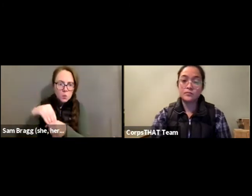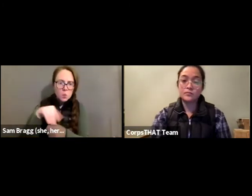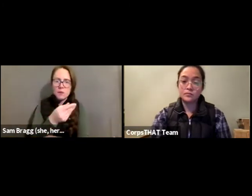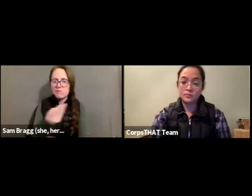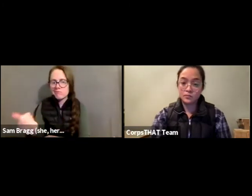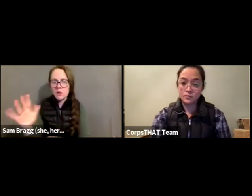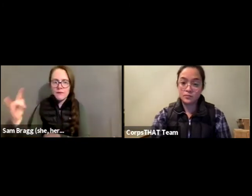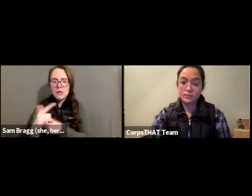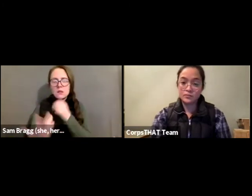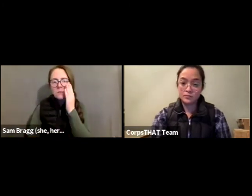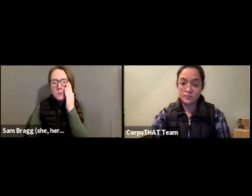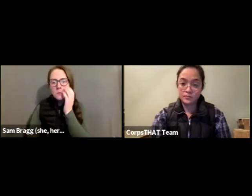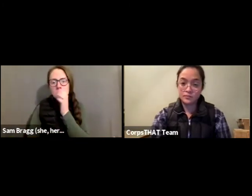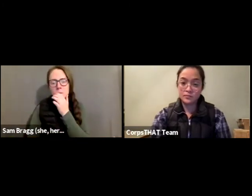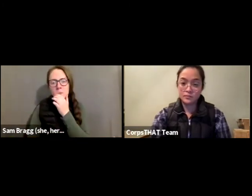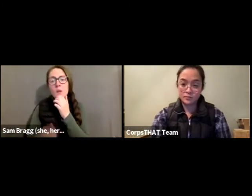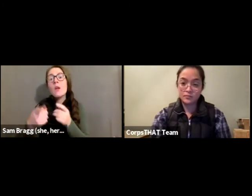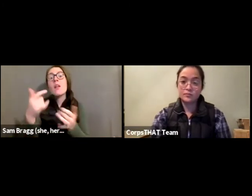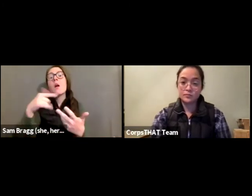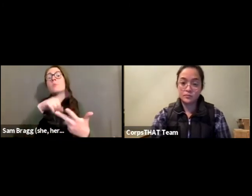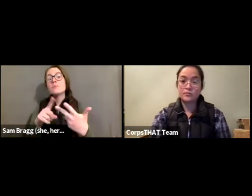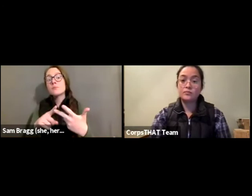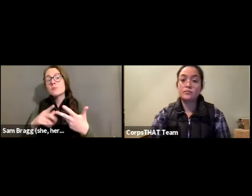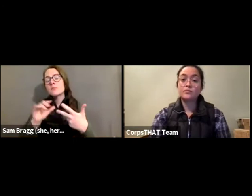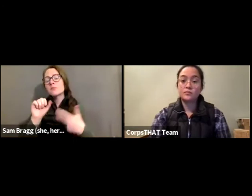that scenario and the flight was included as well you know that as far as travel was